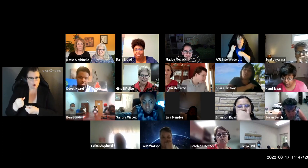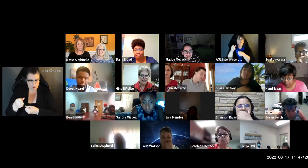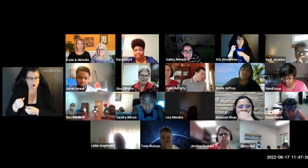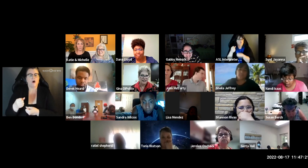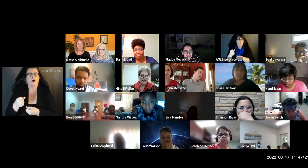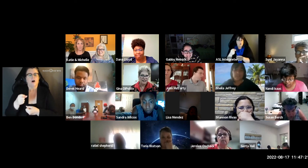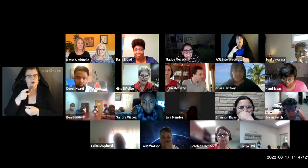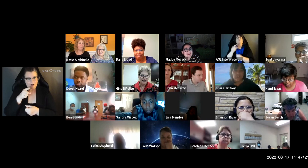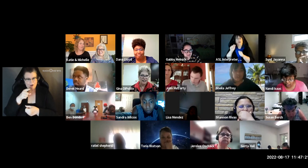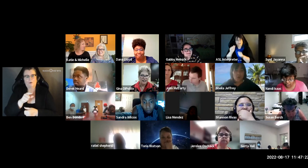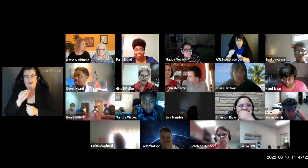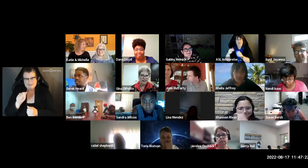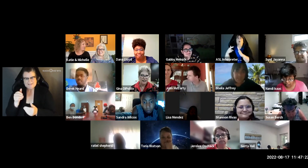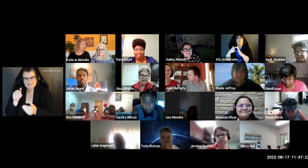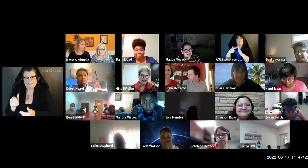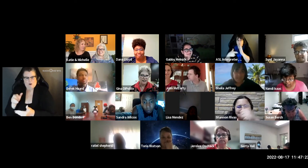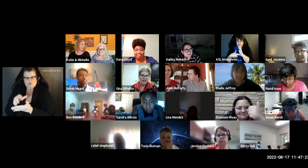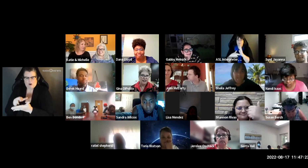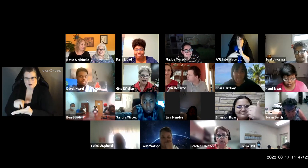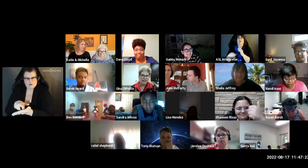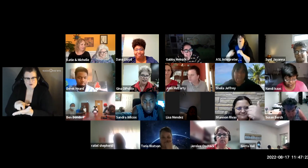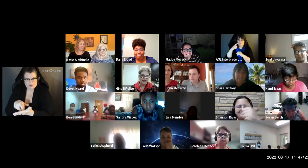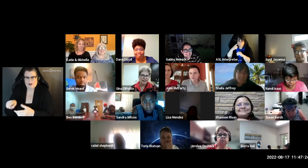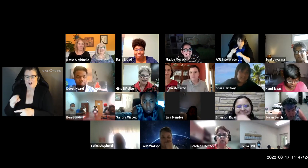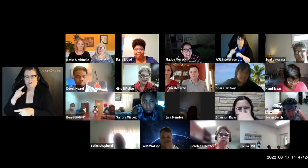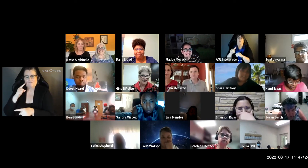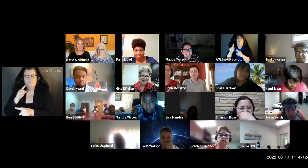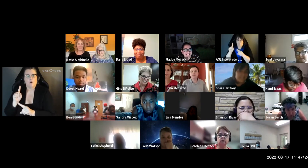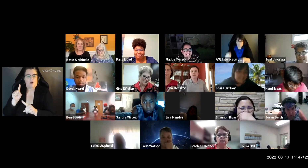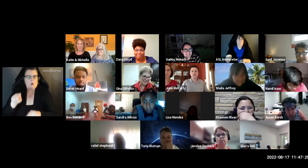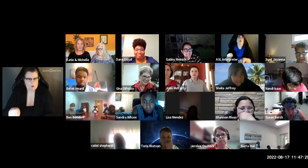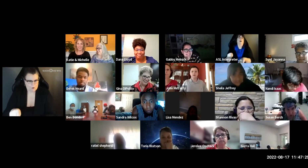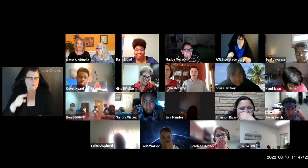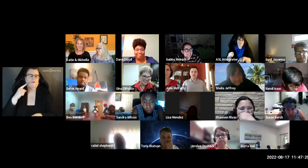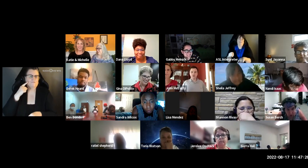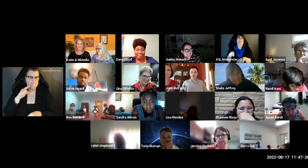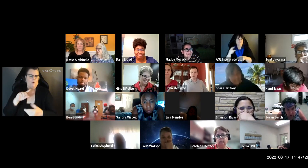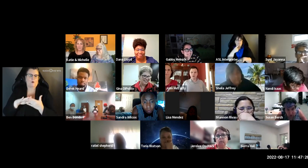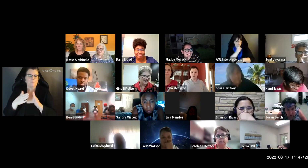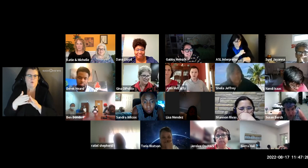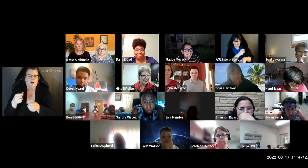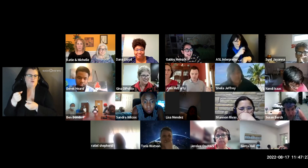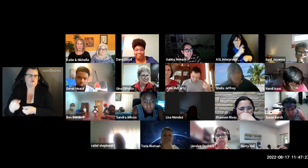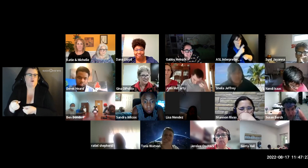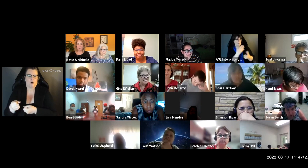to our community strongs on that tab hi that's right thank you and for you folks who are really